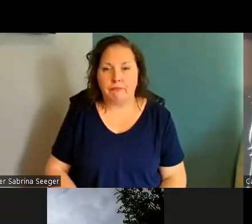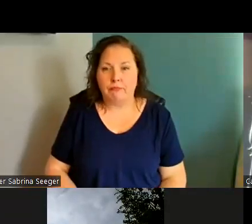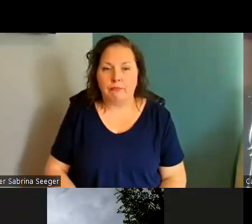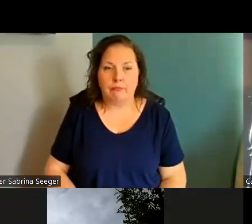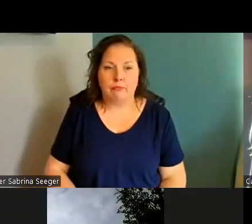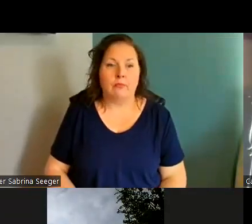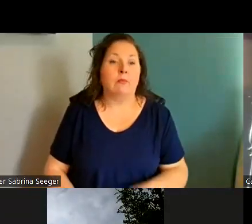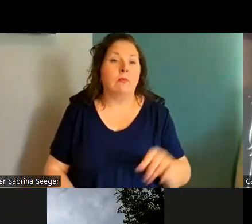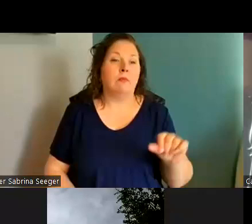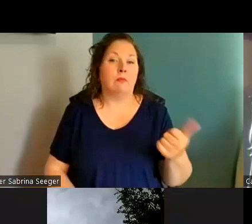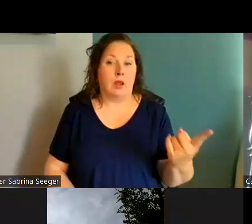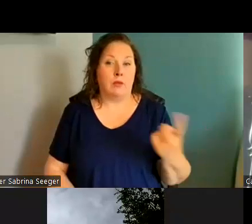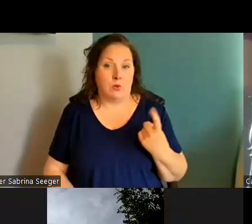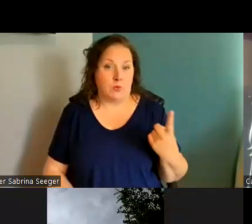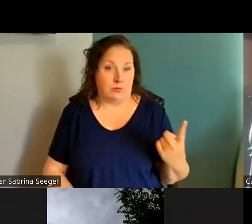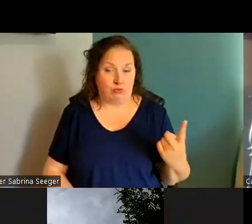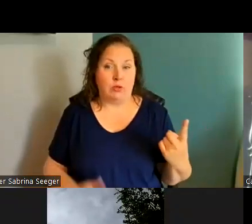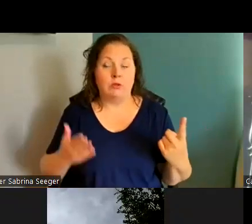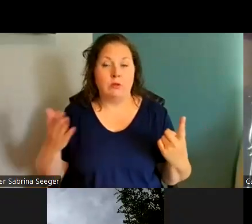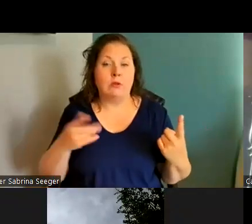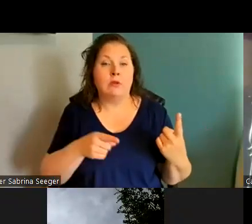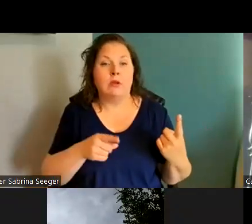This is another question that was submitted. How do the rule changes